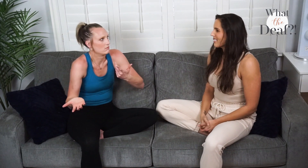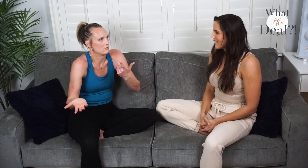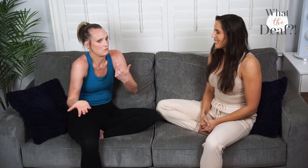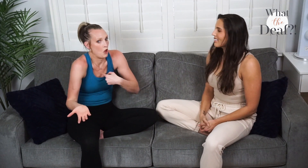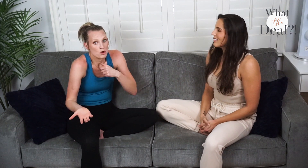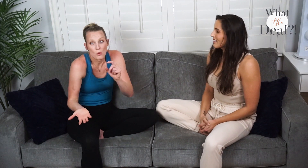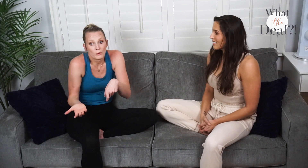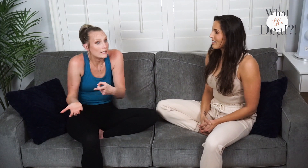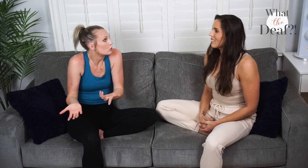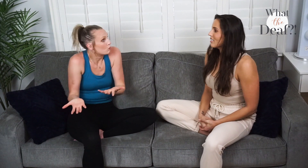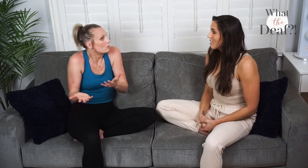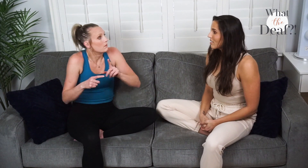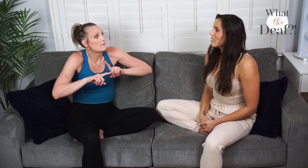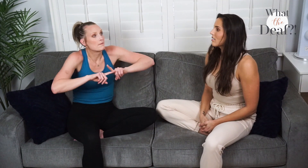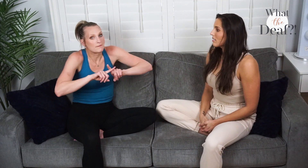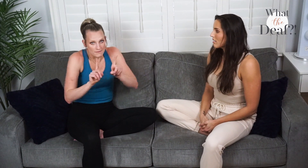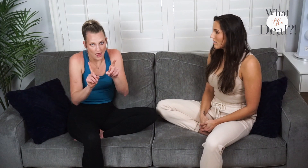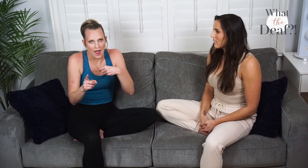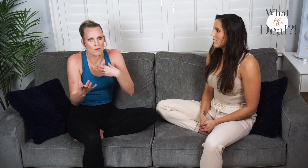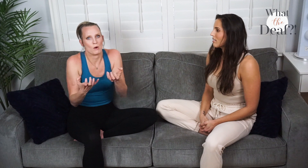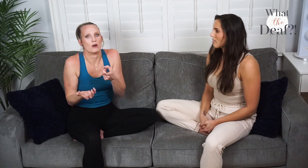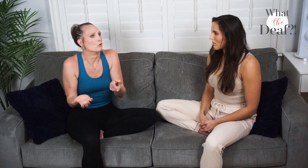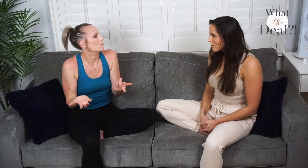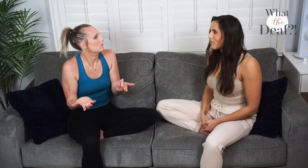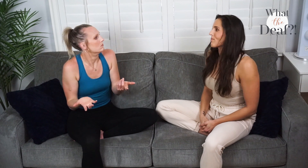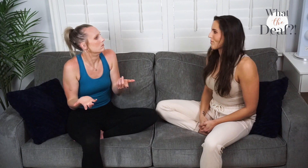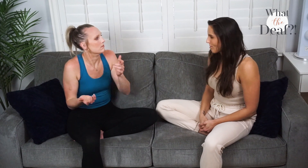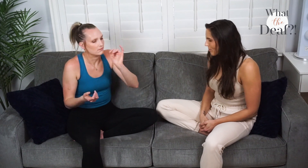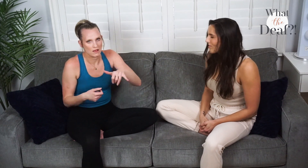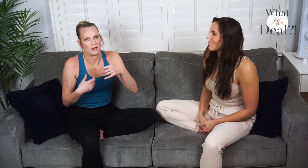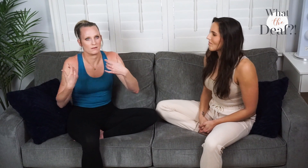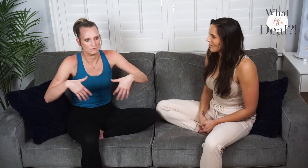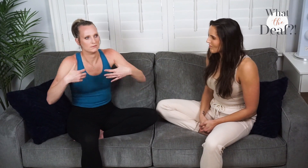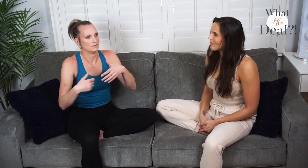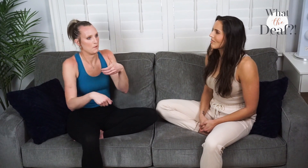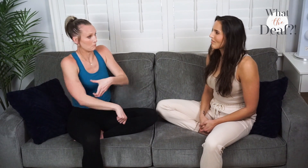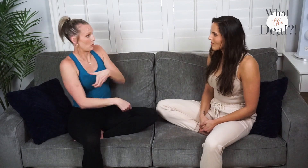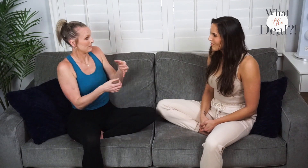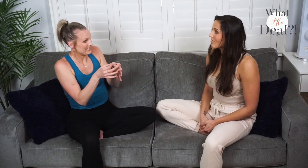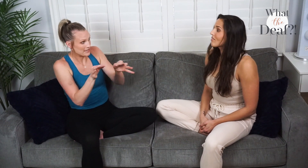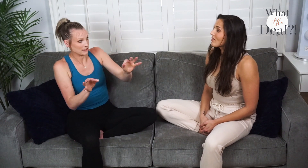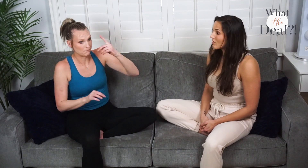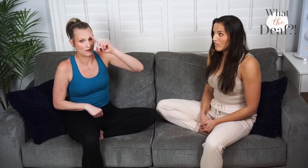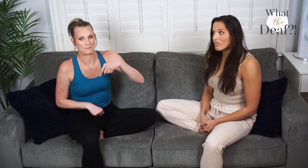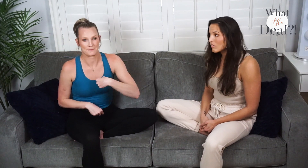“I don’t need you, but I want you.” And that is such a powerful statement for me